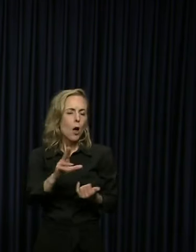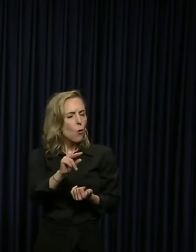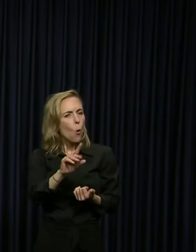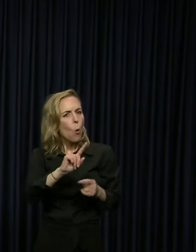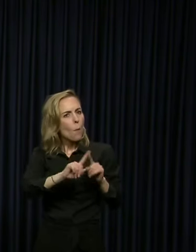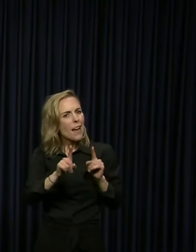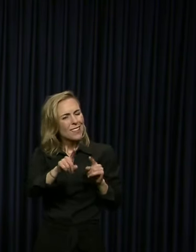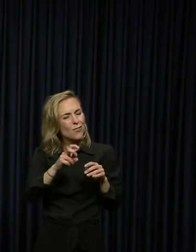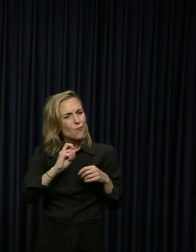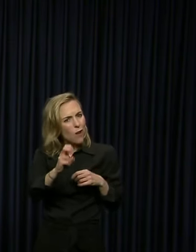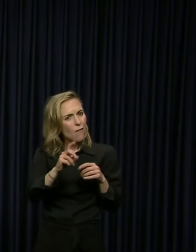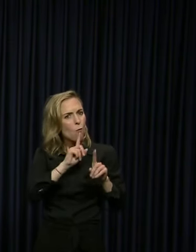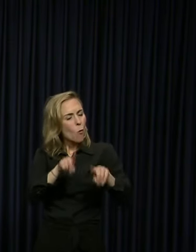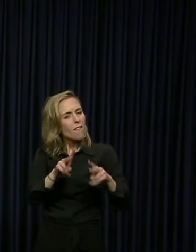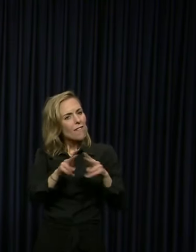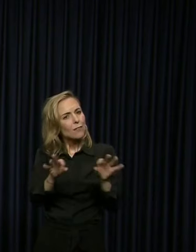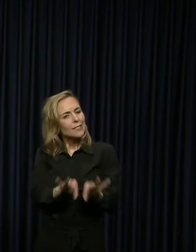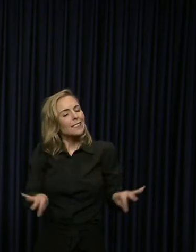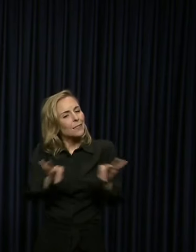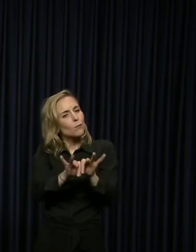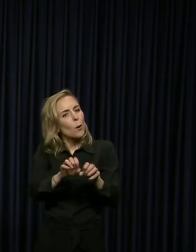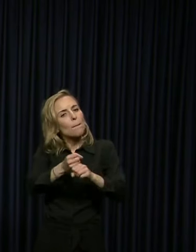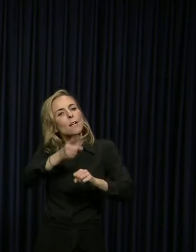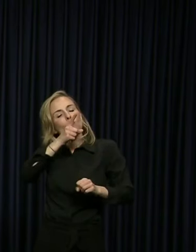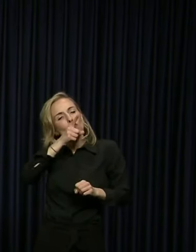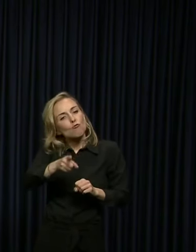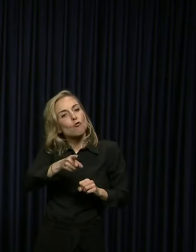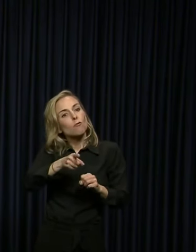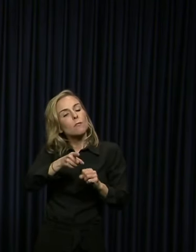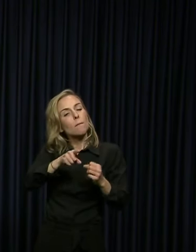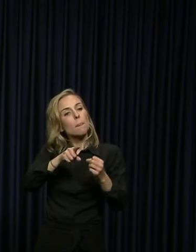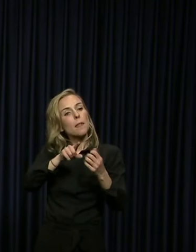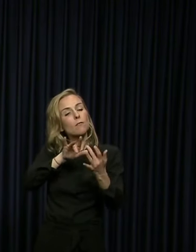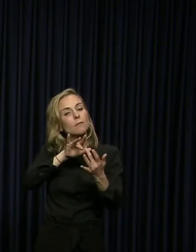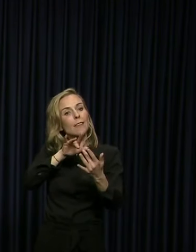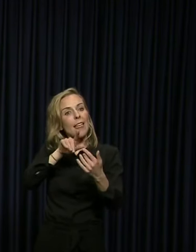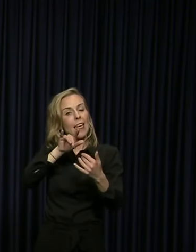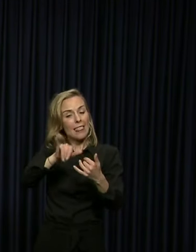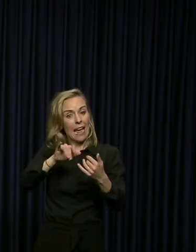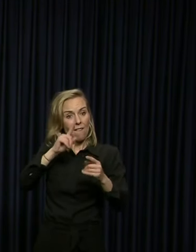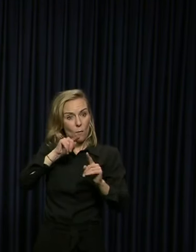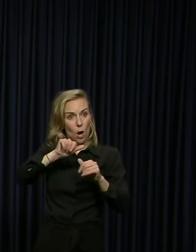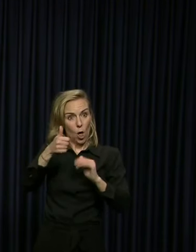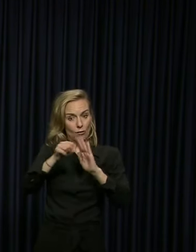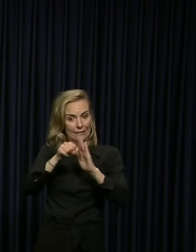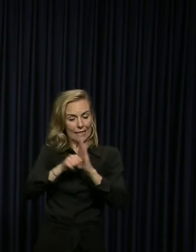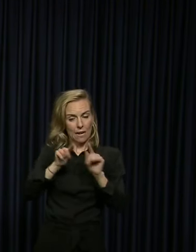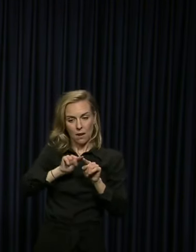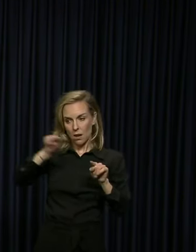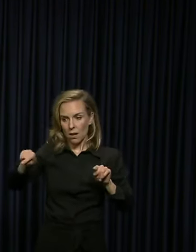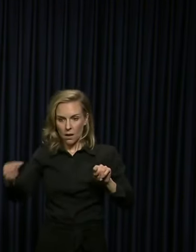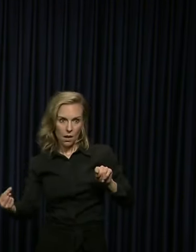OF KENTUCKIANS COME TOGETHER IN A CROWD RIGHT NOW.